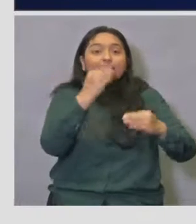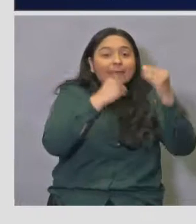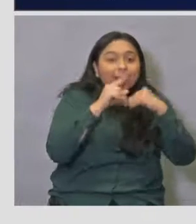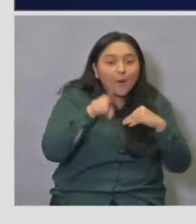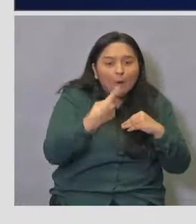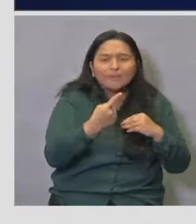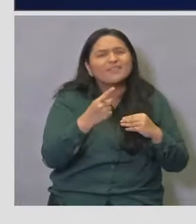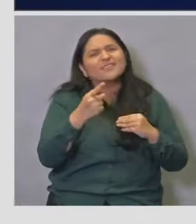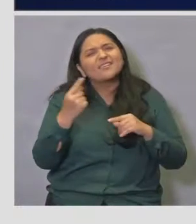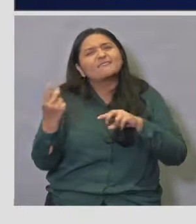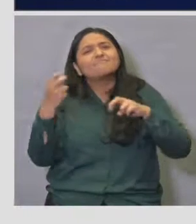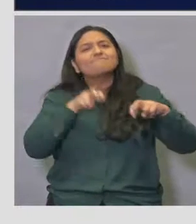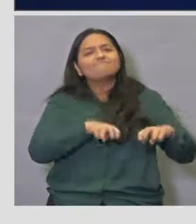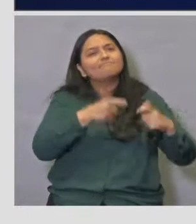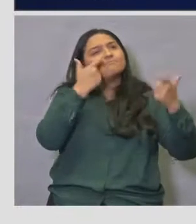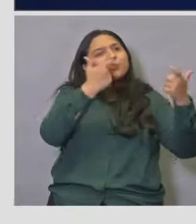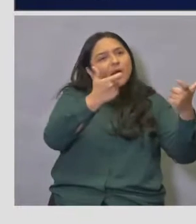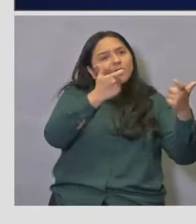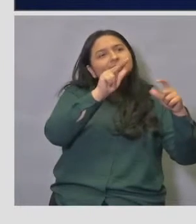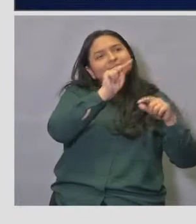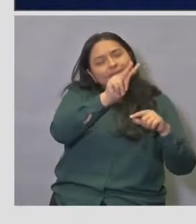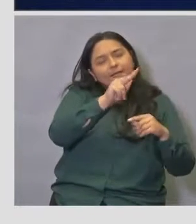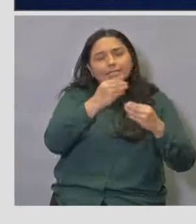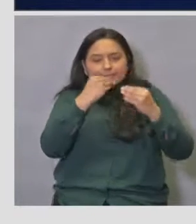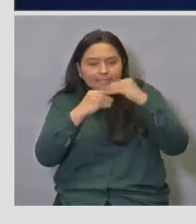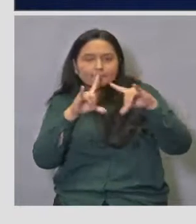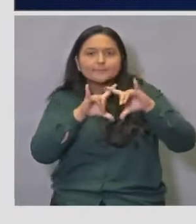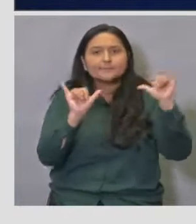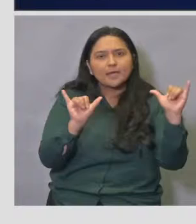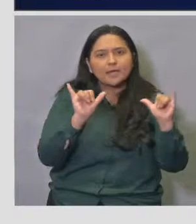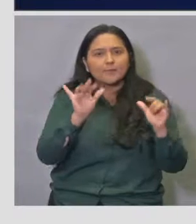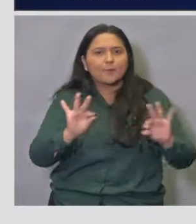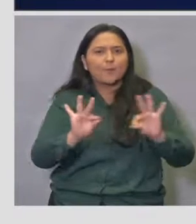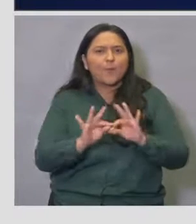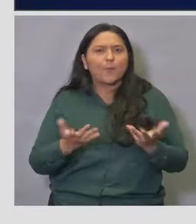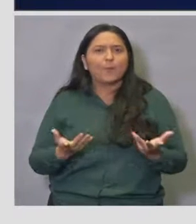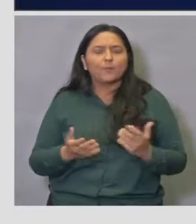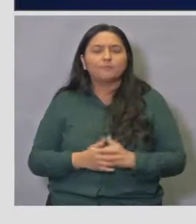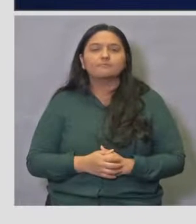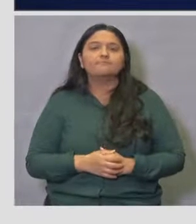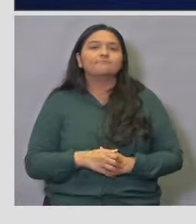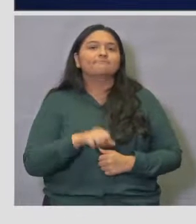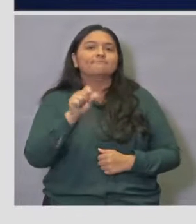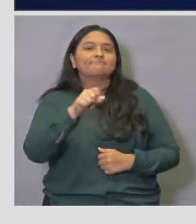EVERYBODY COMES IN FOR THE WINGS